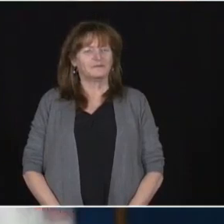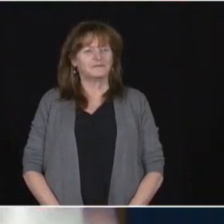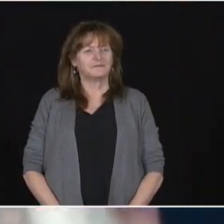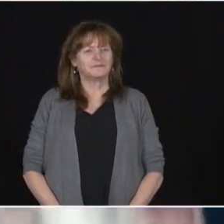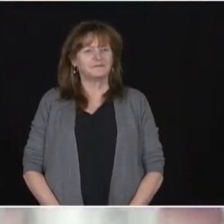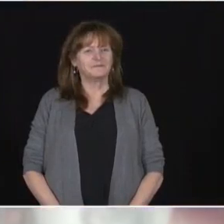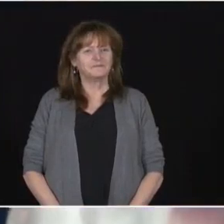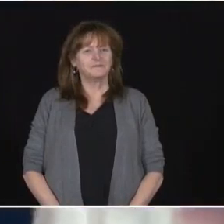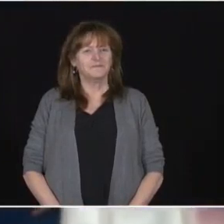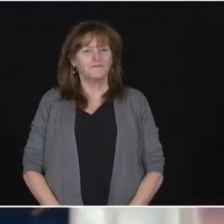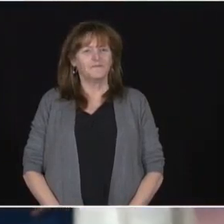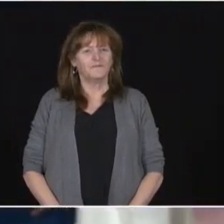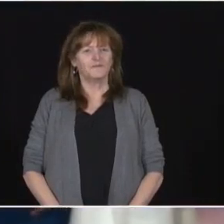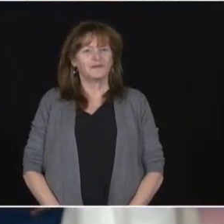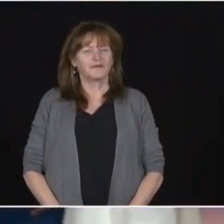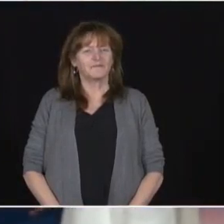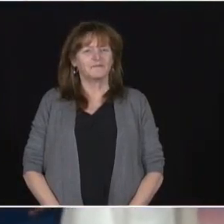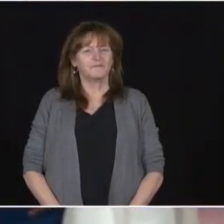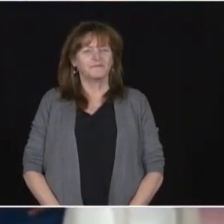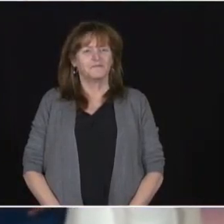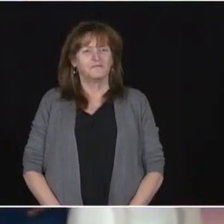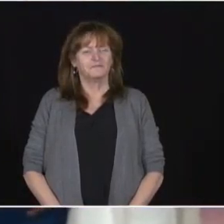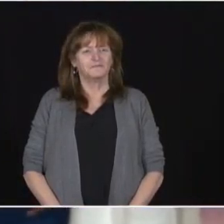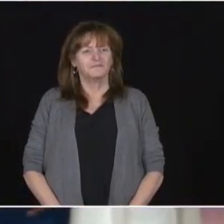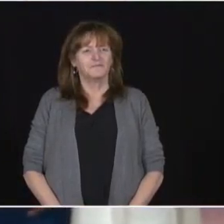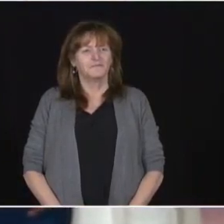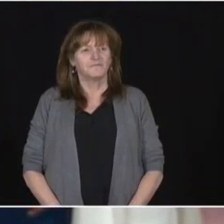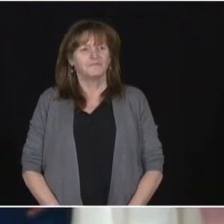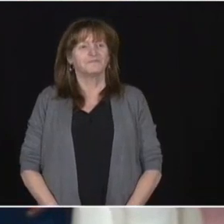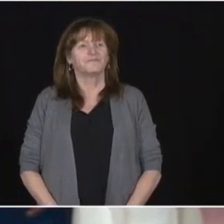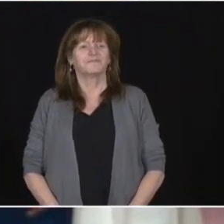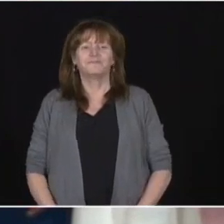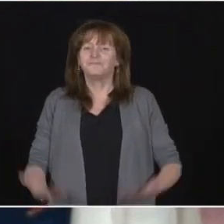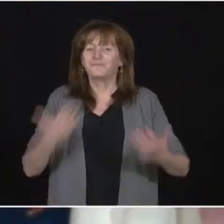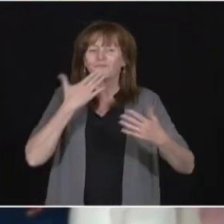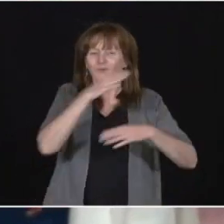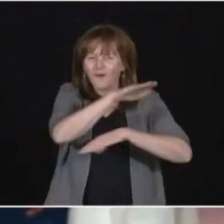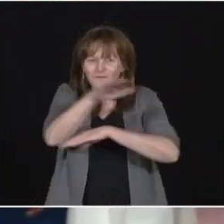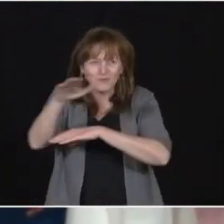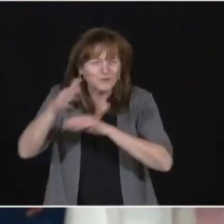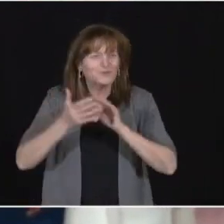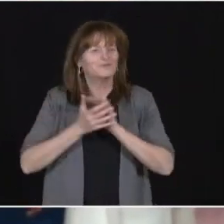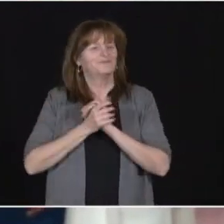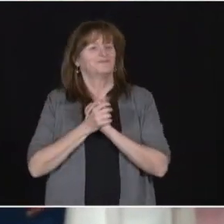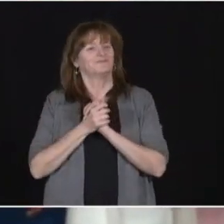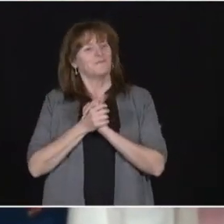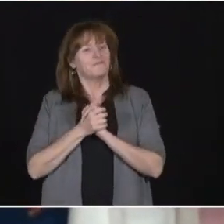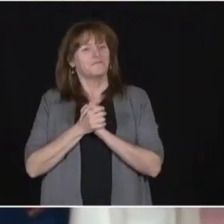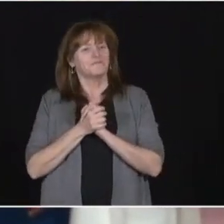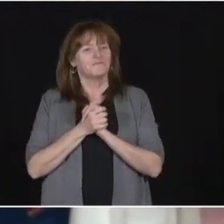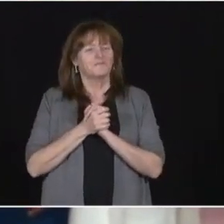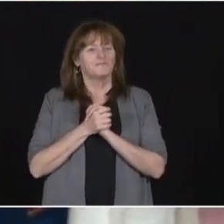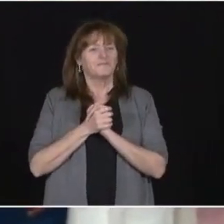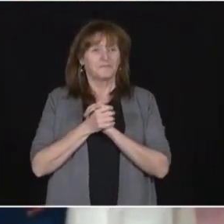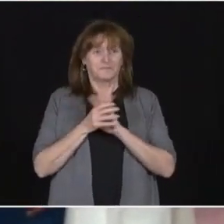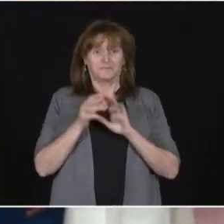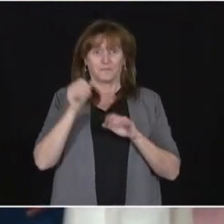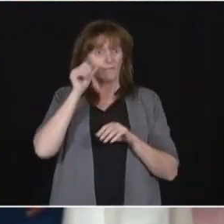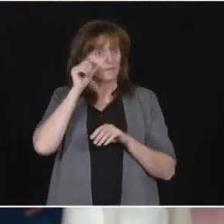Good afternoon. Yesterday our province entered the first stage of reopening.